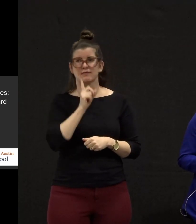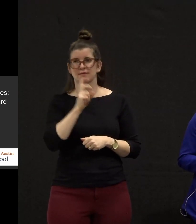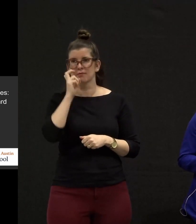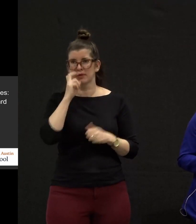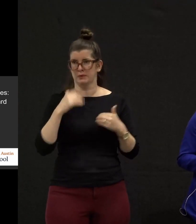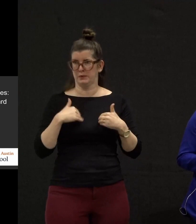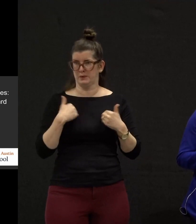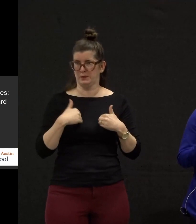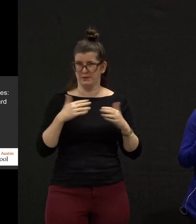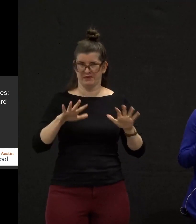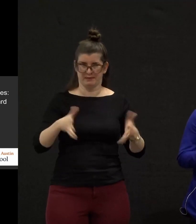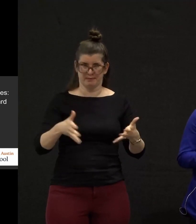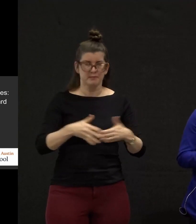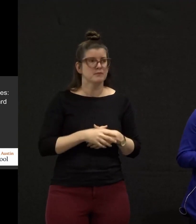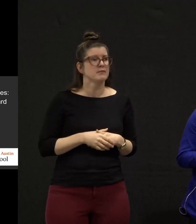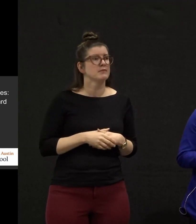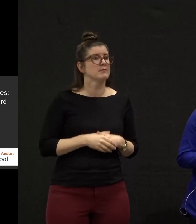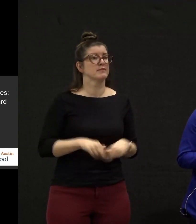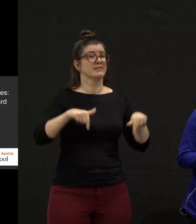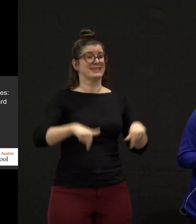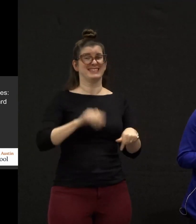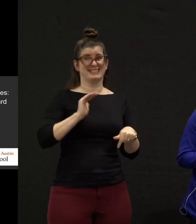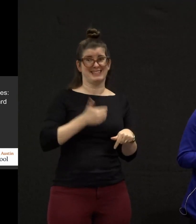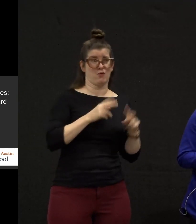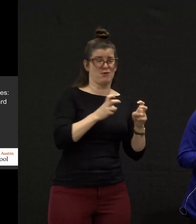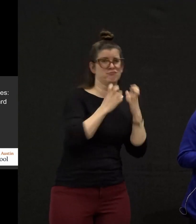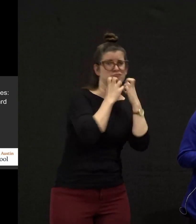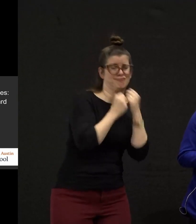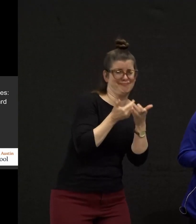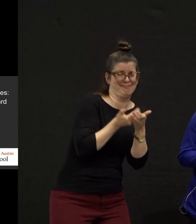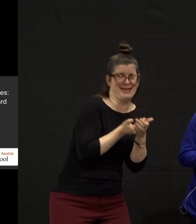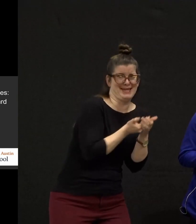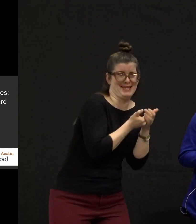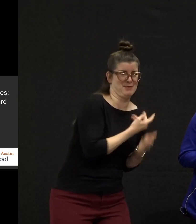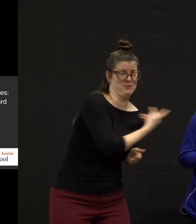And this is our baby. We started this work together